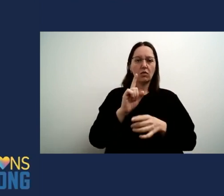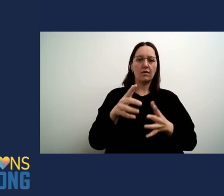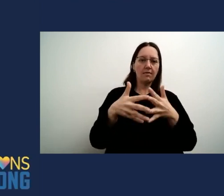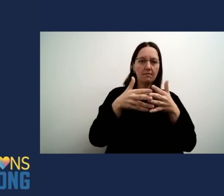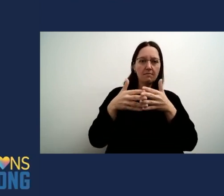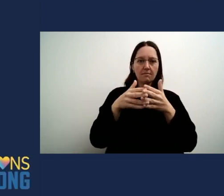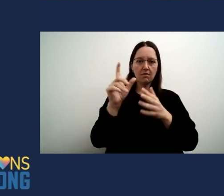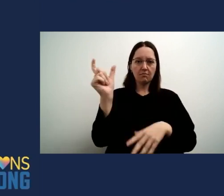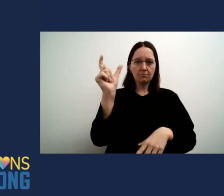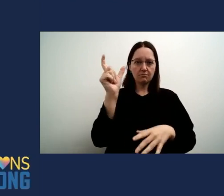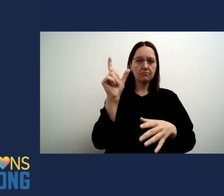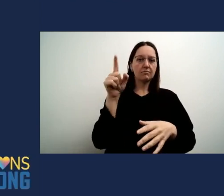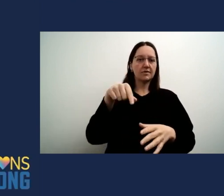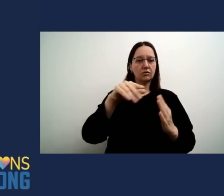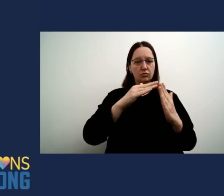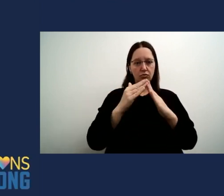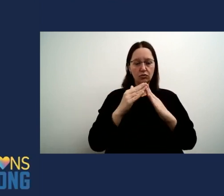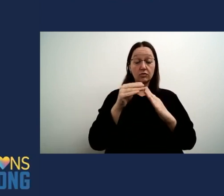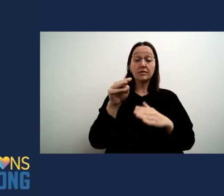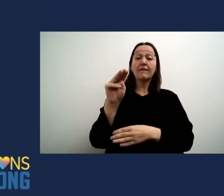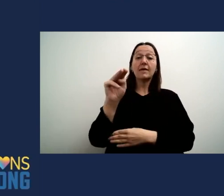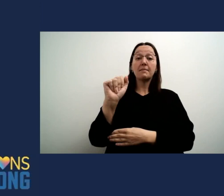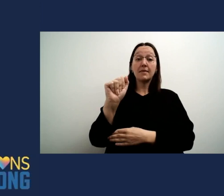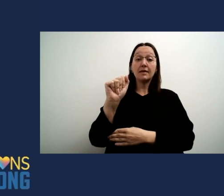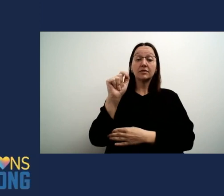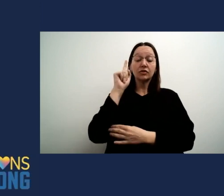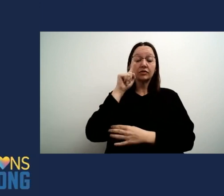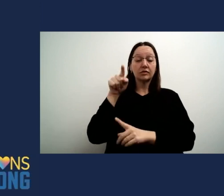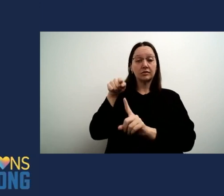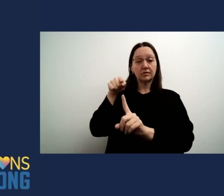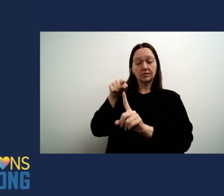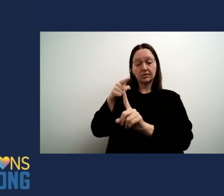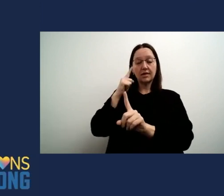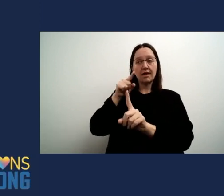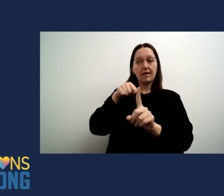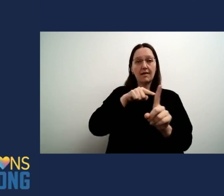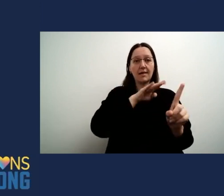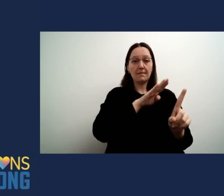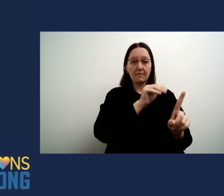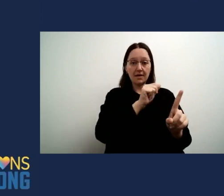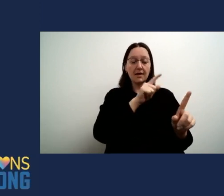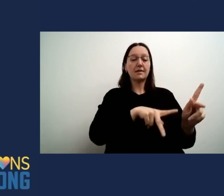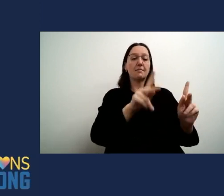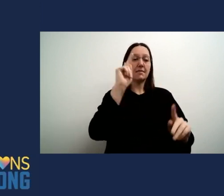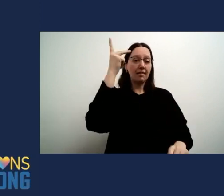belonging, and commit to learning, to supporting one another, and to working toward mutual understanding. So I